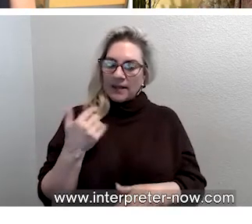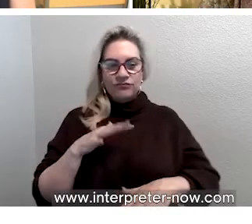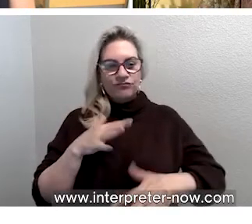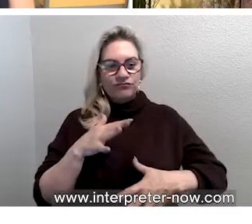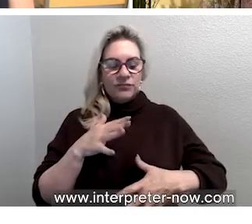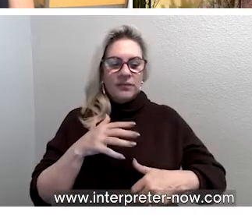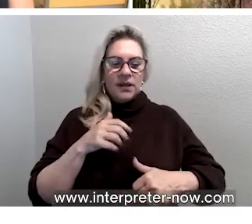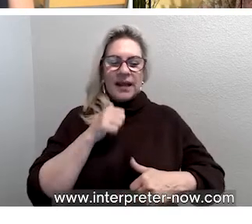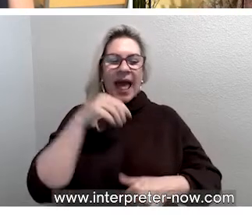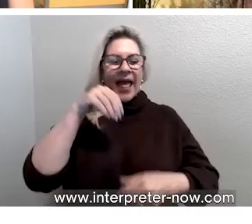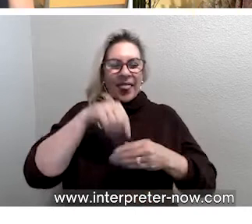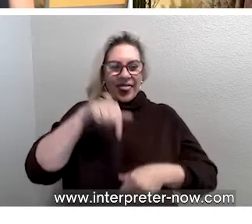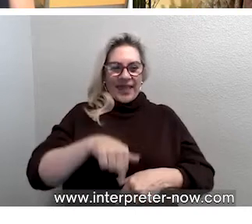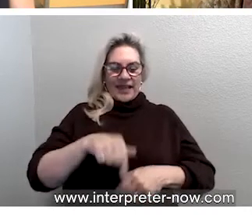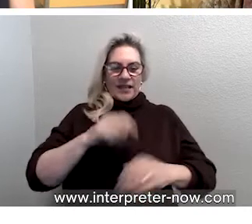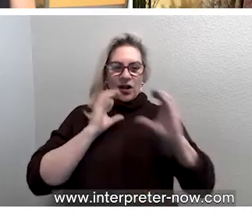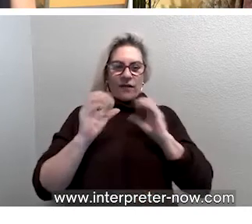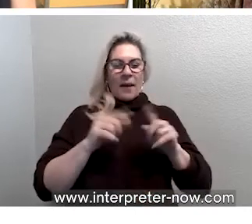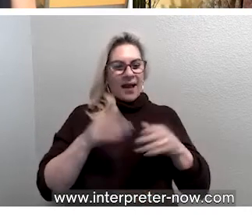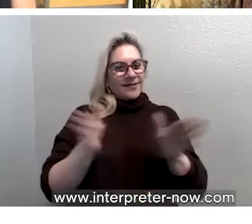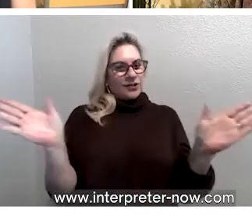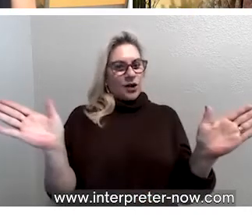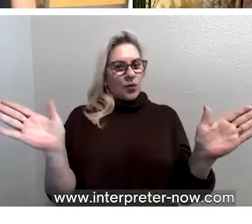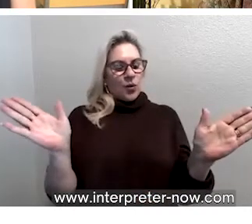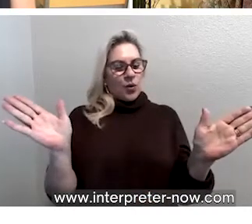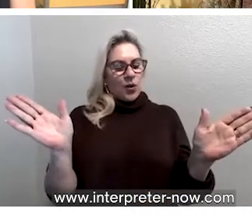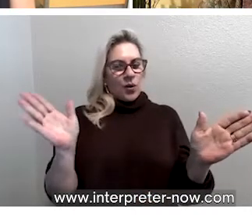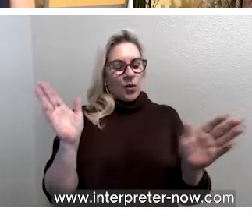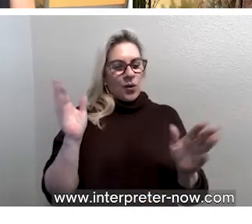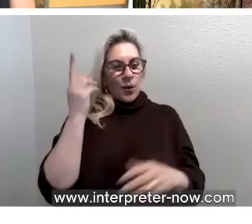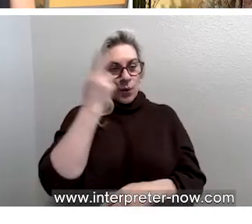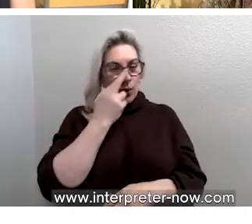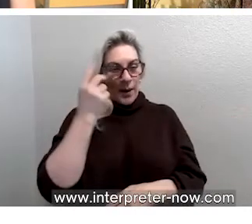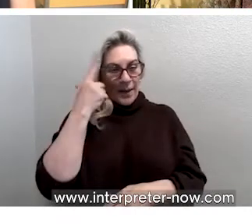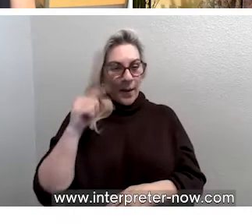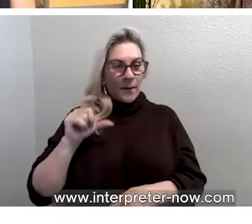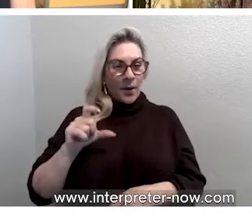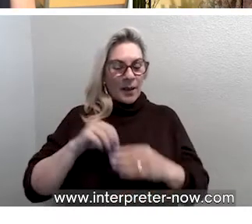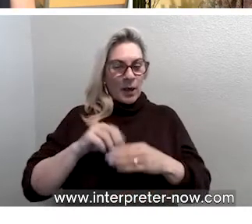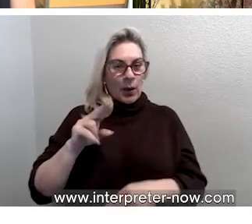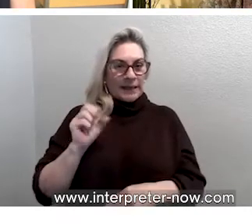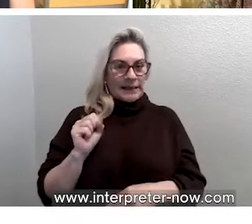Not in this conversation but in general, because Muslims in the United States and in the West,